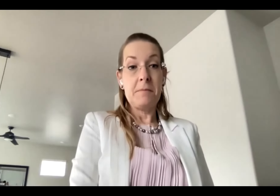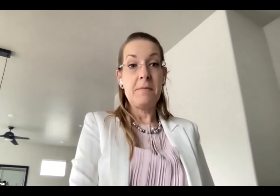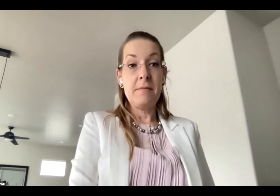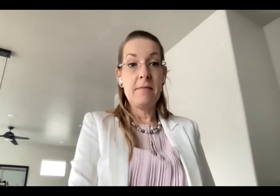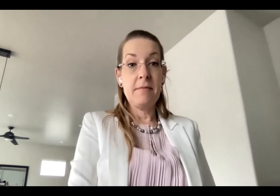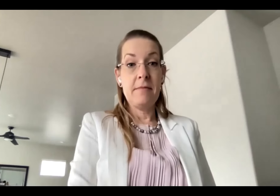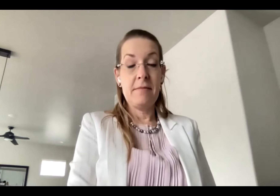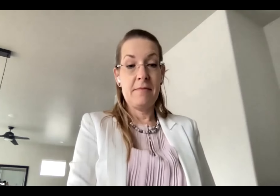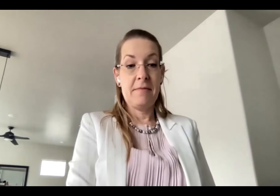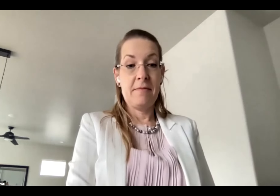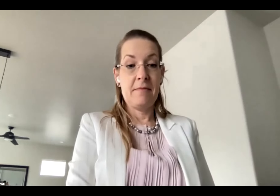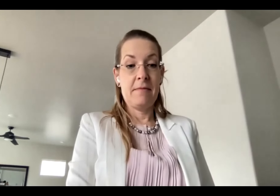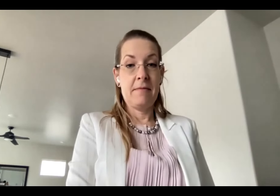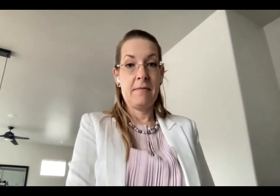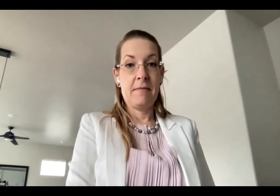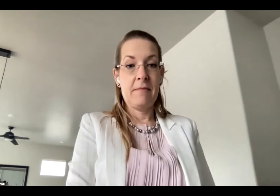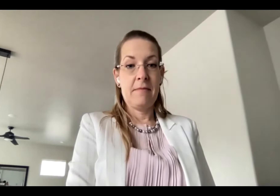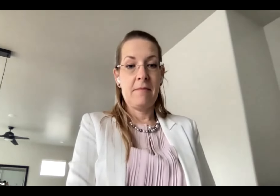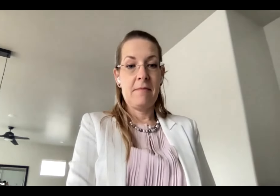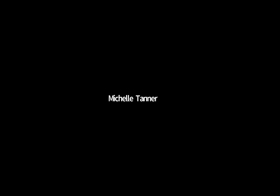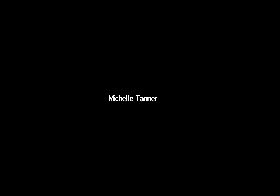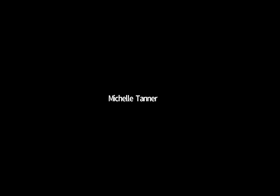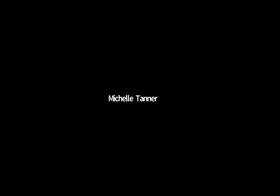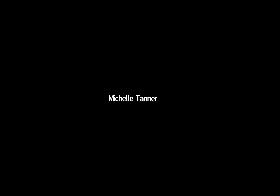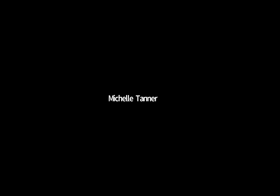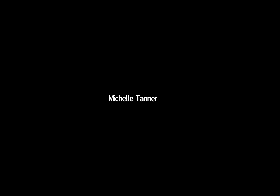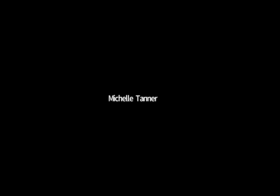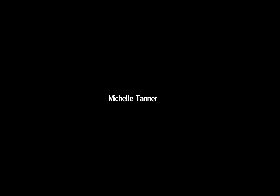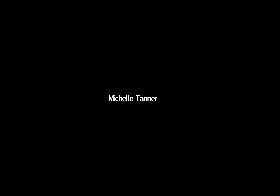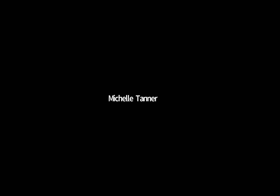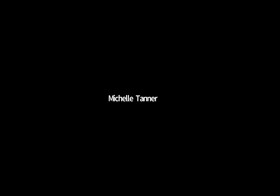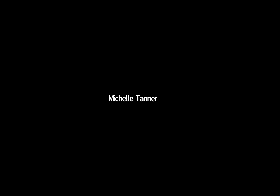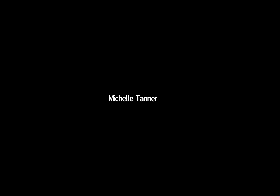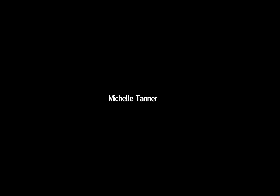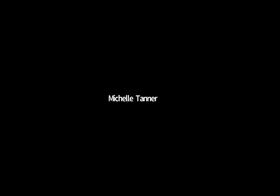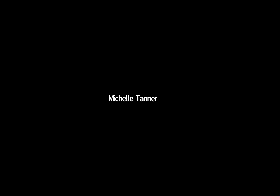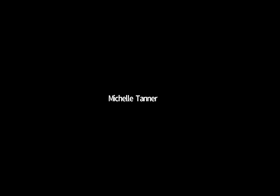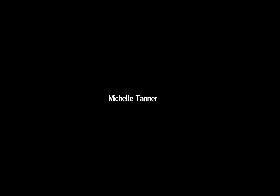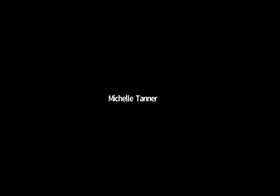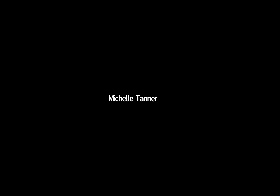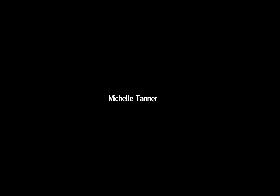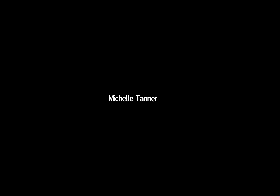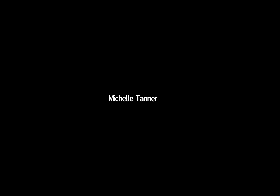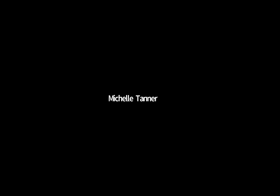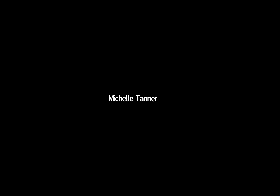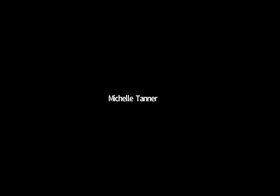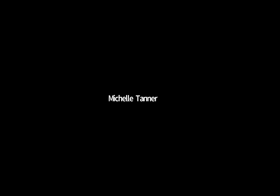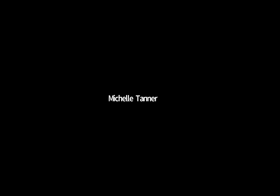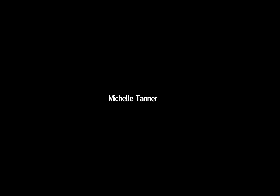Sarah: Great, I don't think there is restrictions in terms of us providing that accommodation.